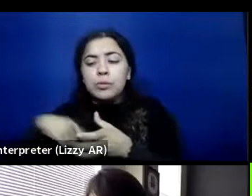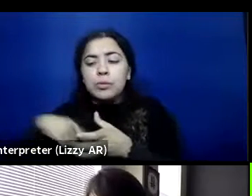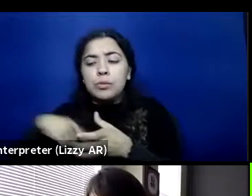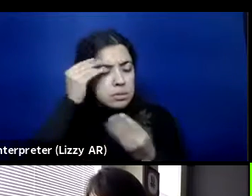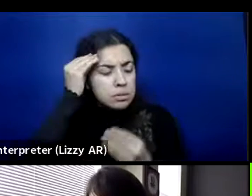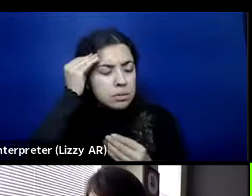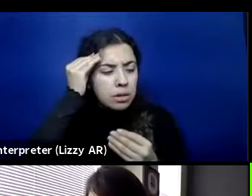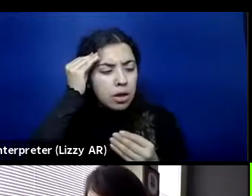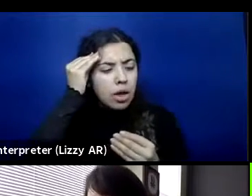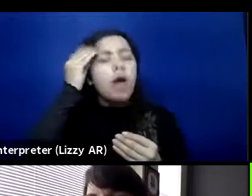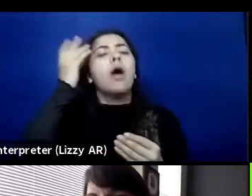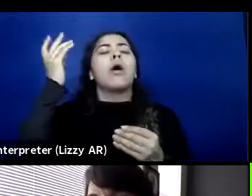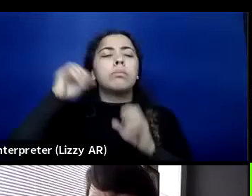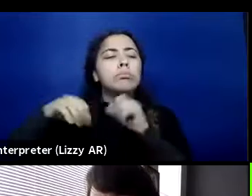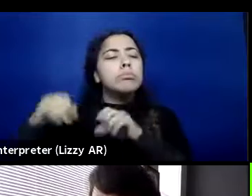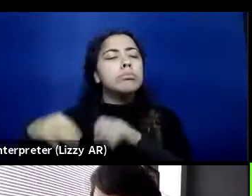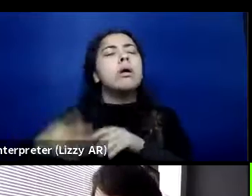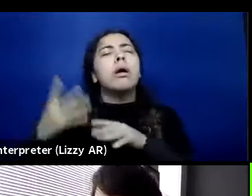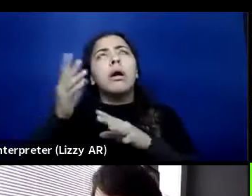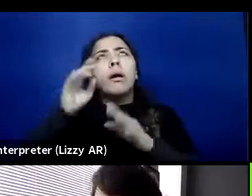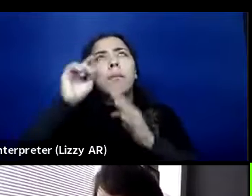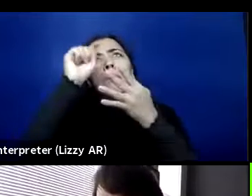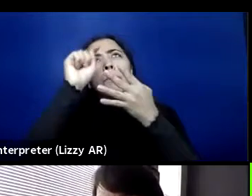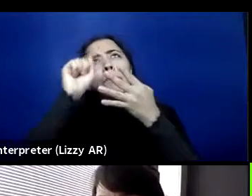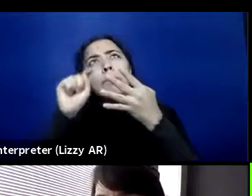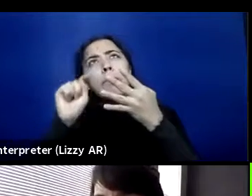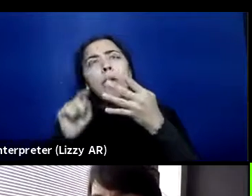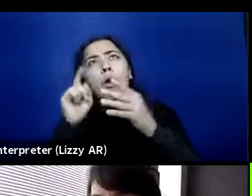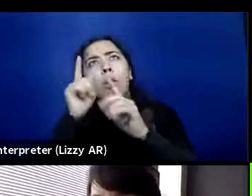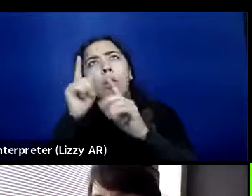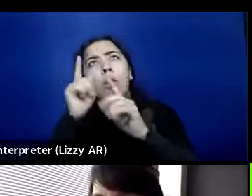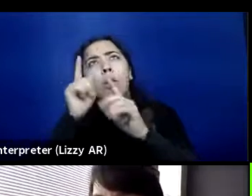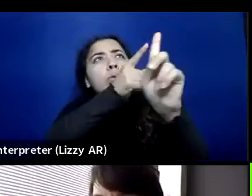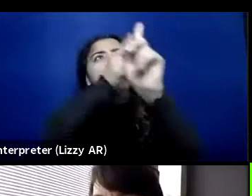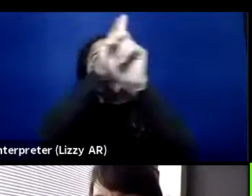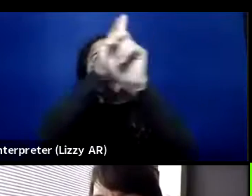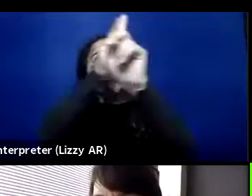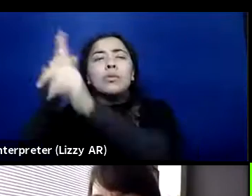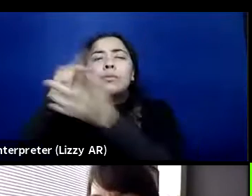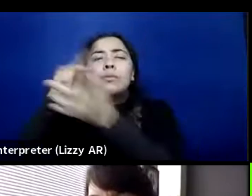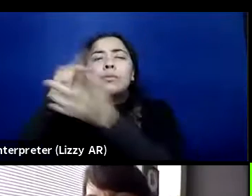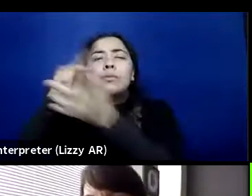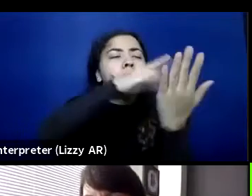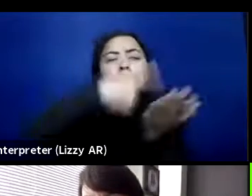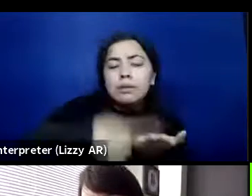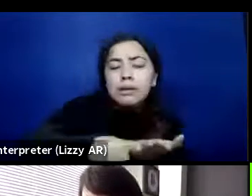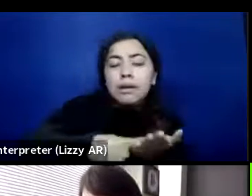and it addresses everything from live captioning. We've had some technical issues this morning,